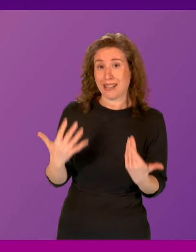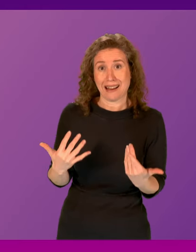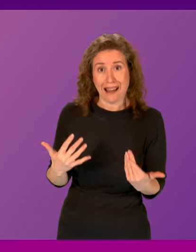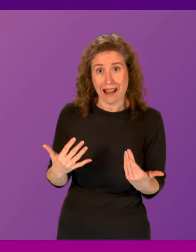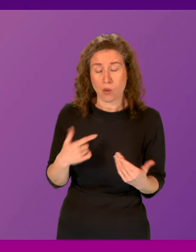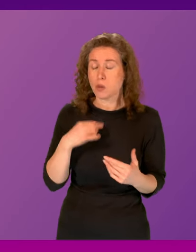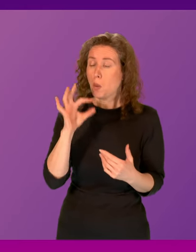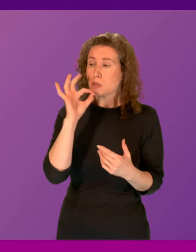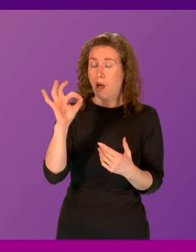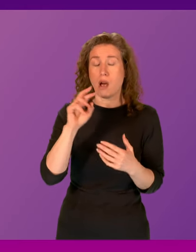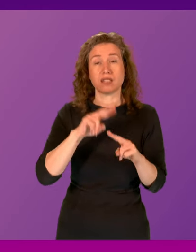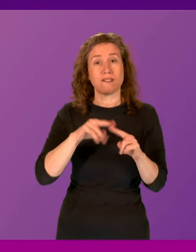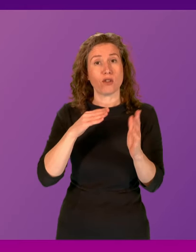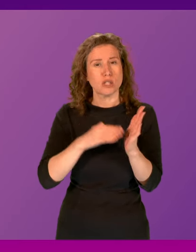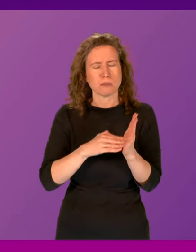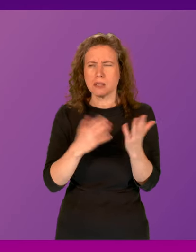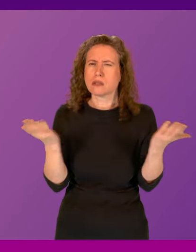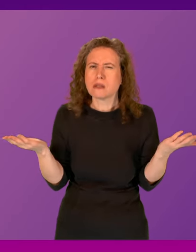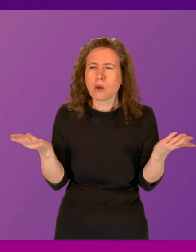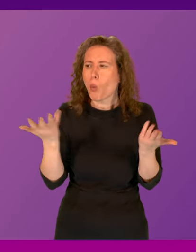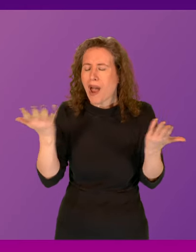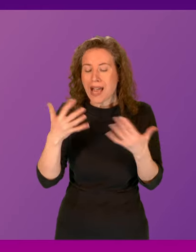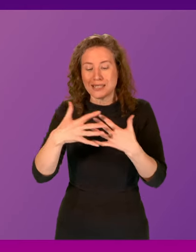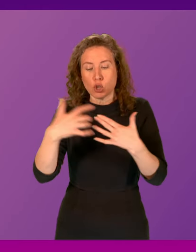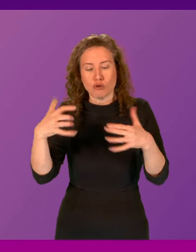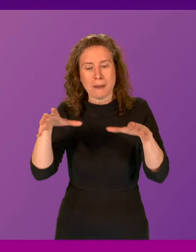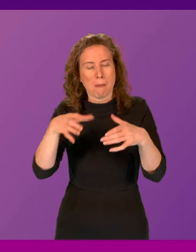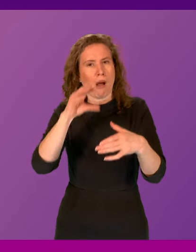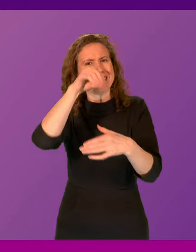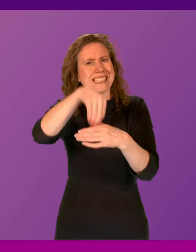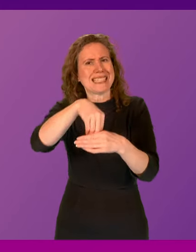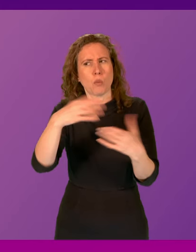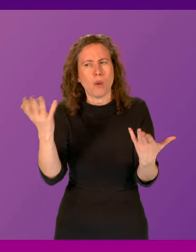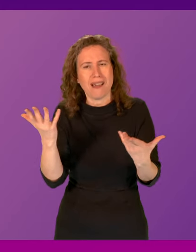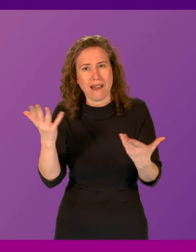I ask the First Minister: where is the Green party in all this? There are fewer bus and